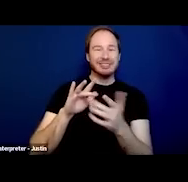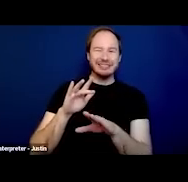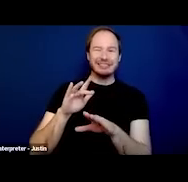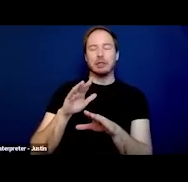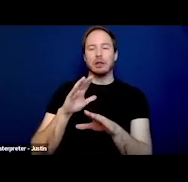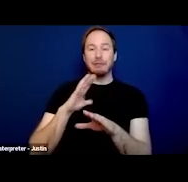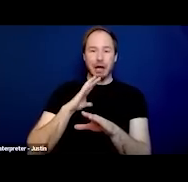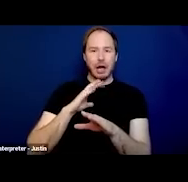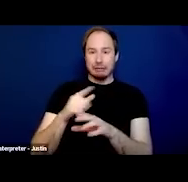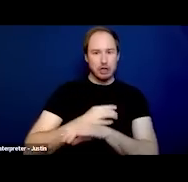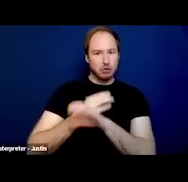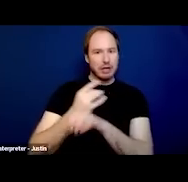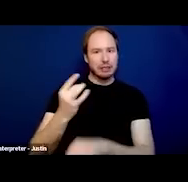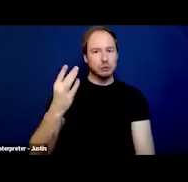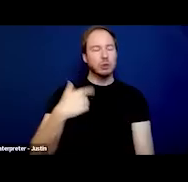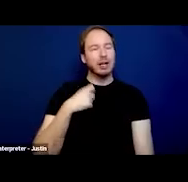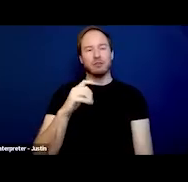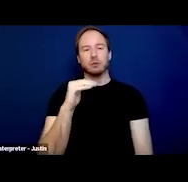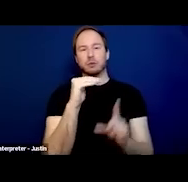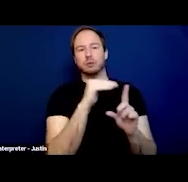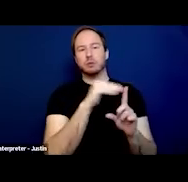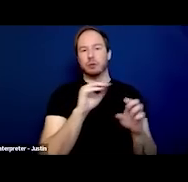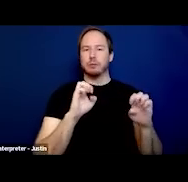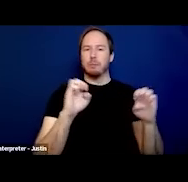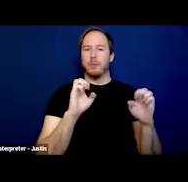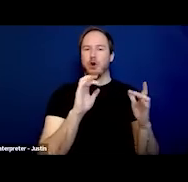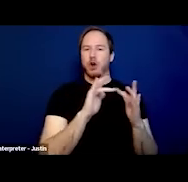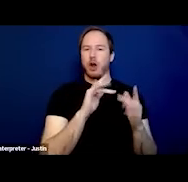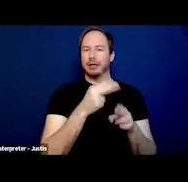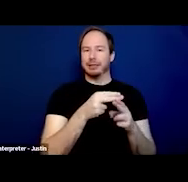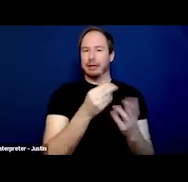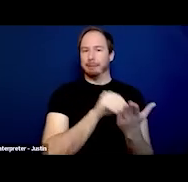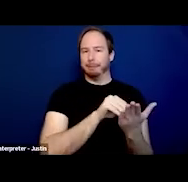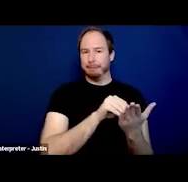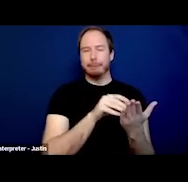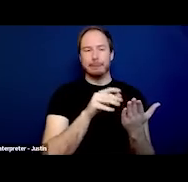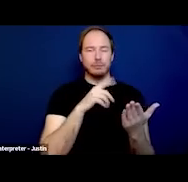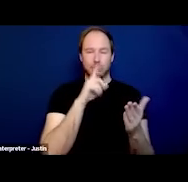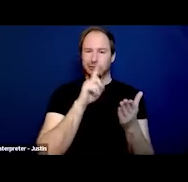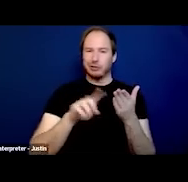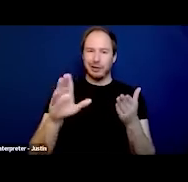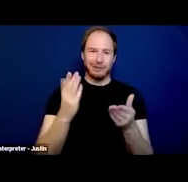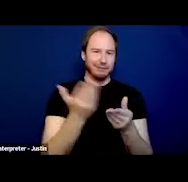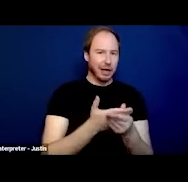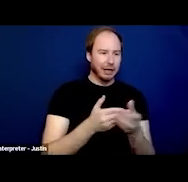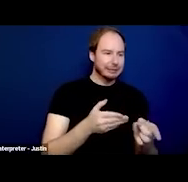If they are in crisis and they have somebody on file that can maybe help to mediate or intervene, that could be an option.